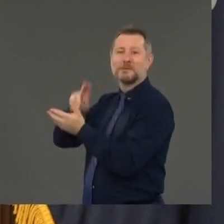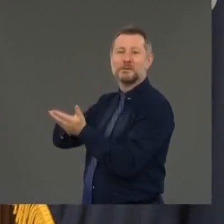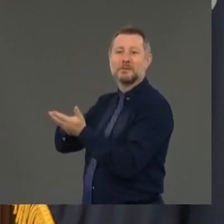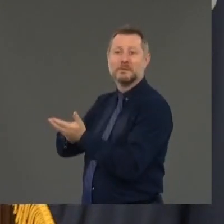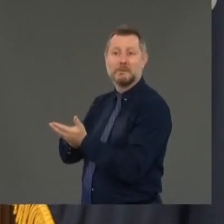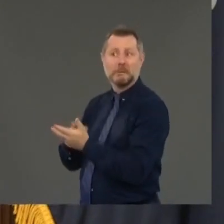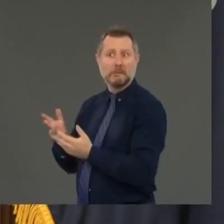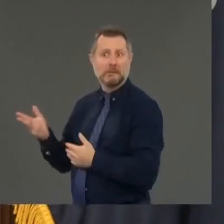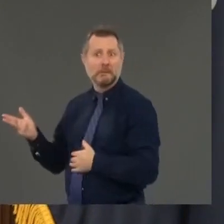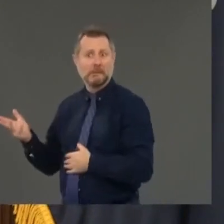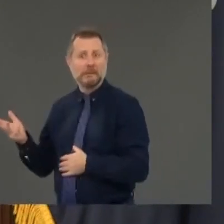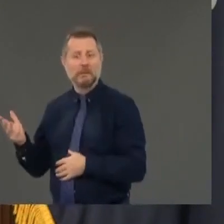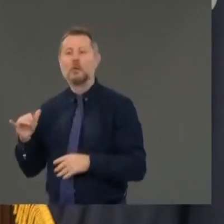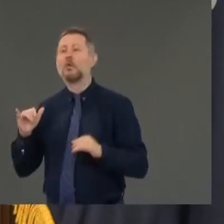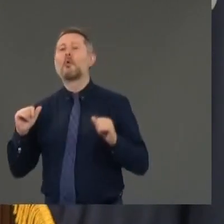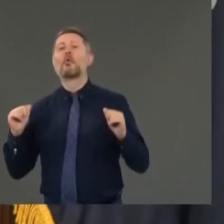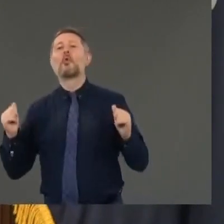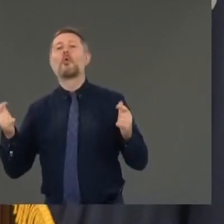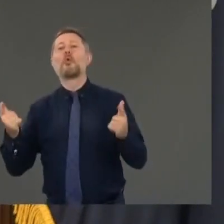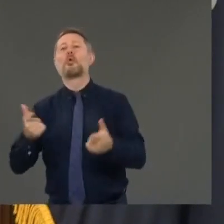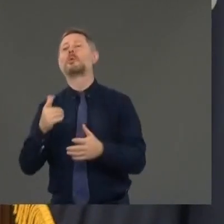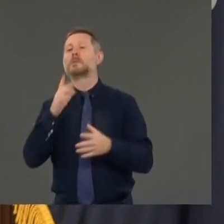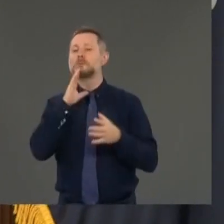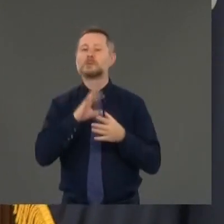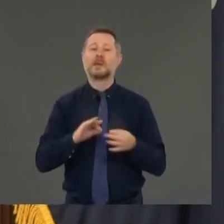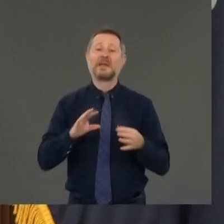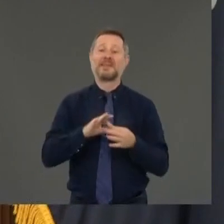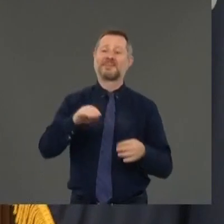THE OTHER PEOPLE IN OUR